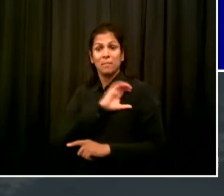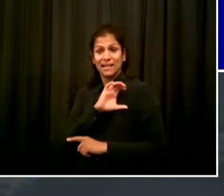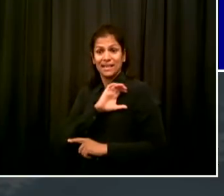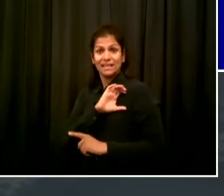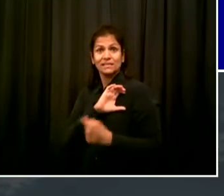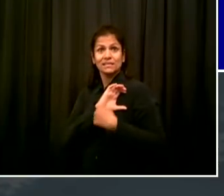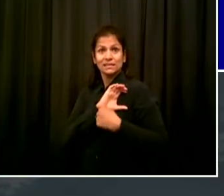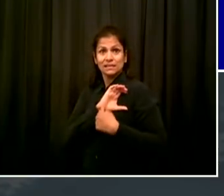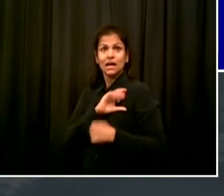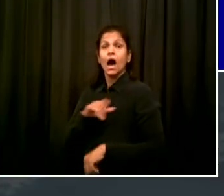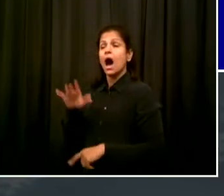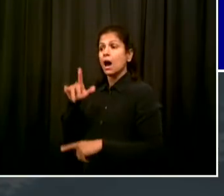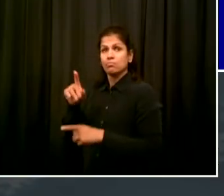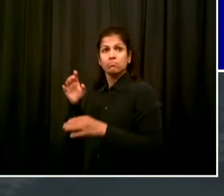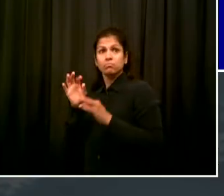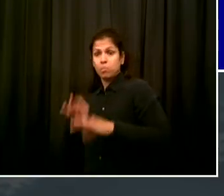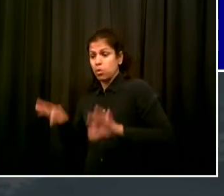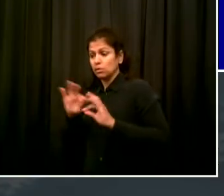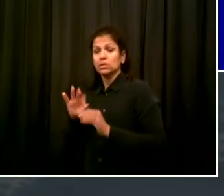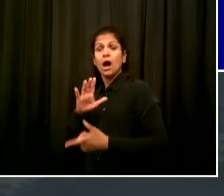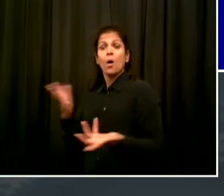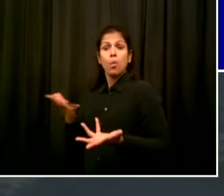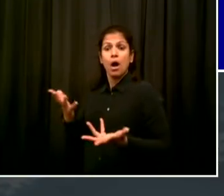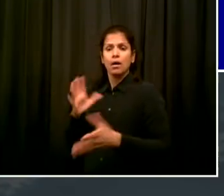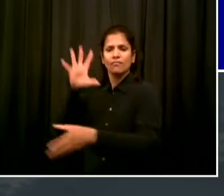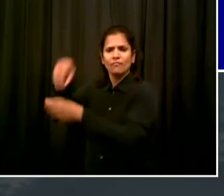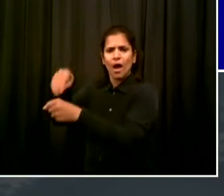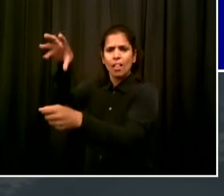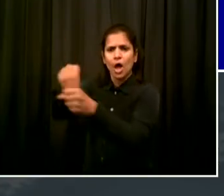THIS IS WHAT PLIOCE COMMUNITY HAS ENBE ALL